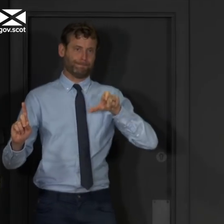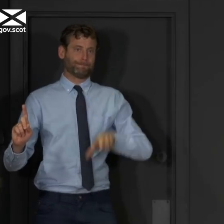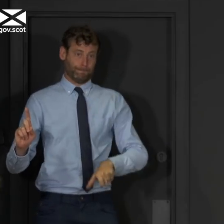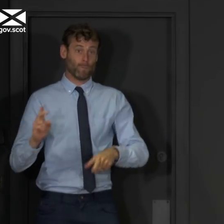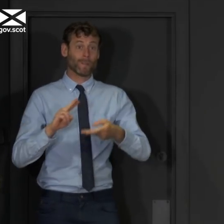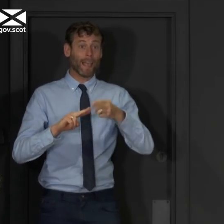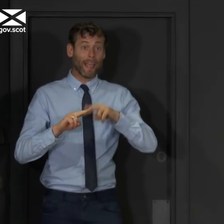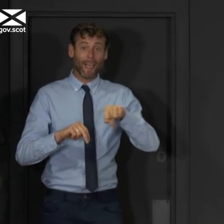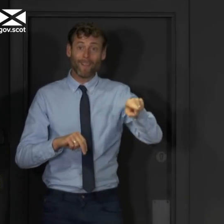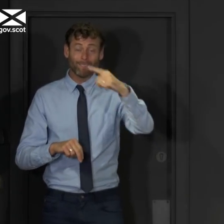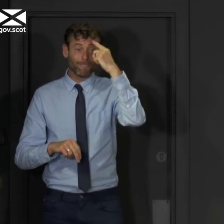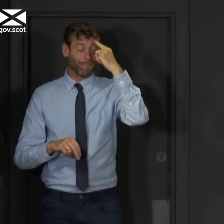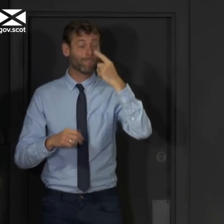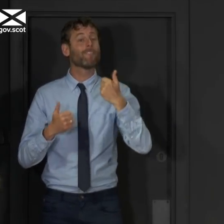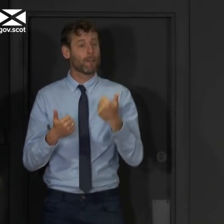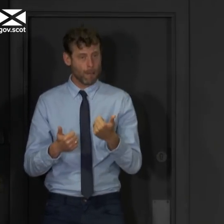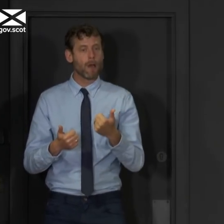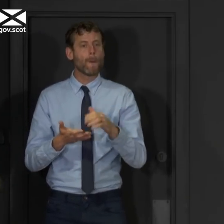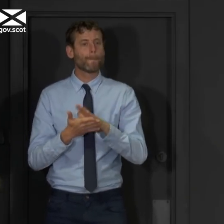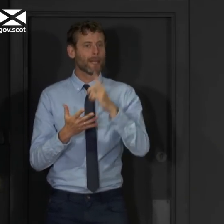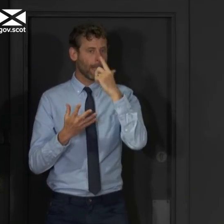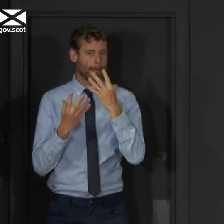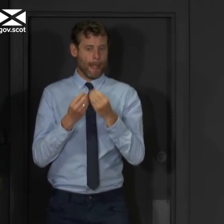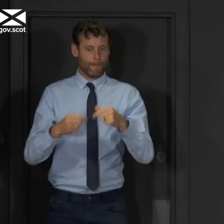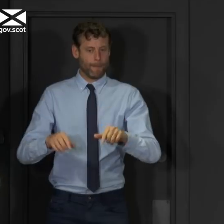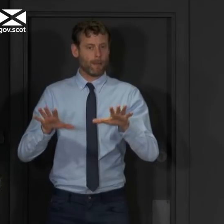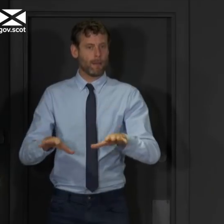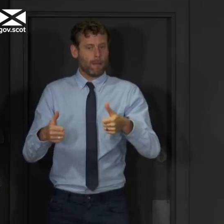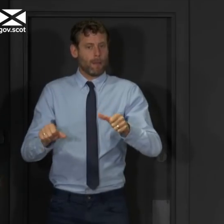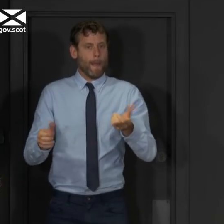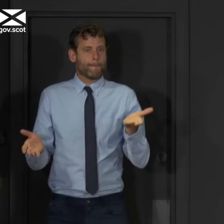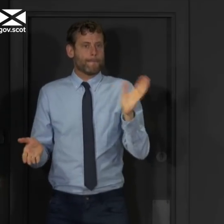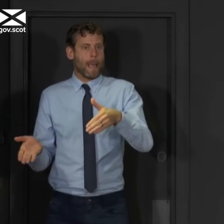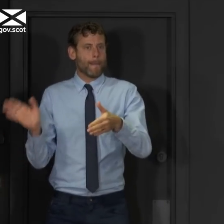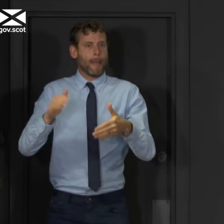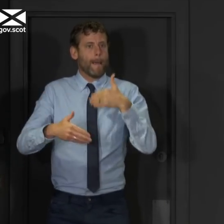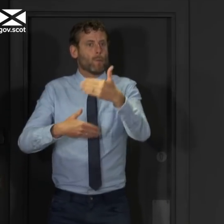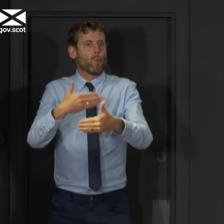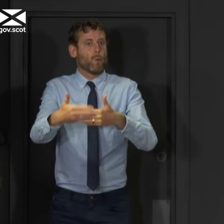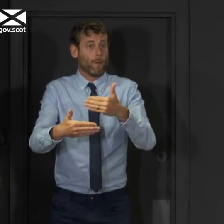all of us are going to help enable the whole country to get out of lockdown, not just a